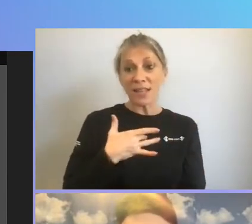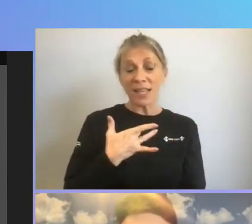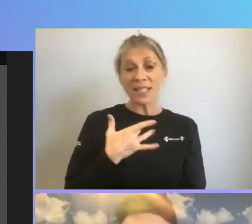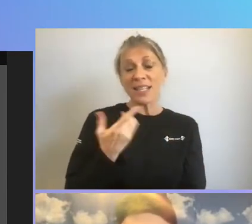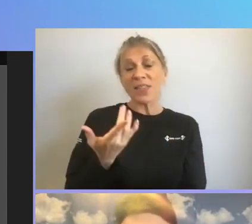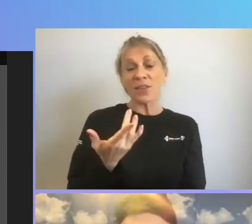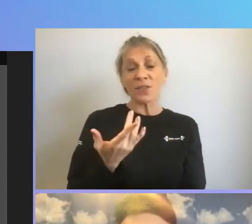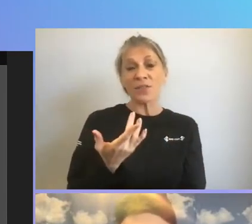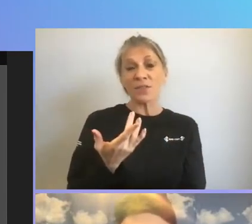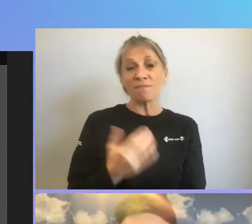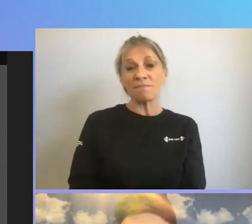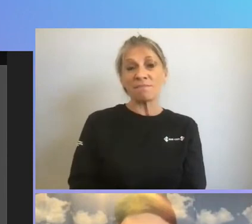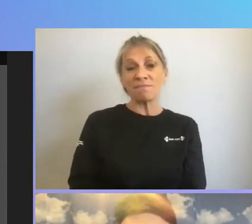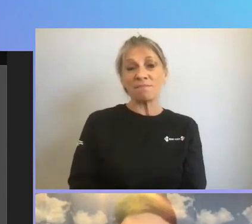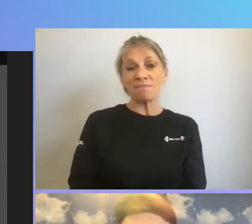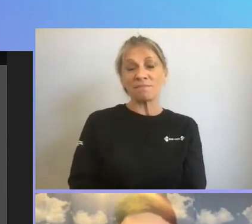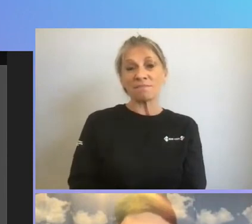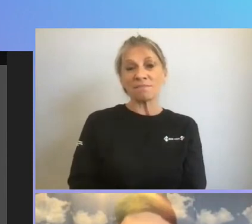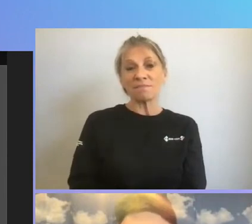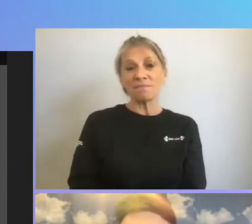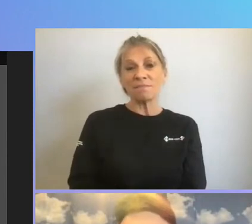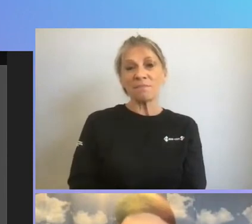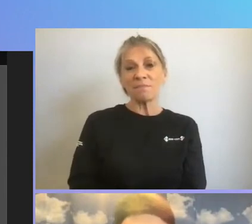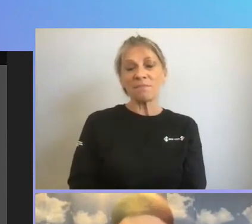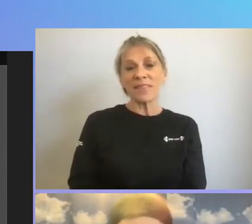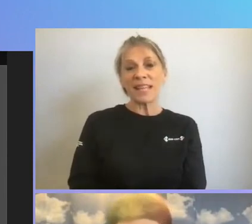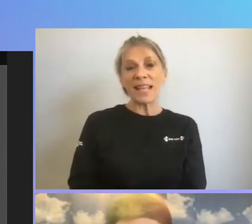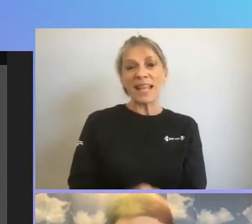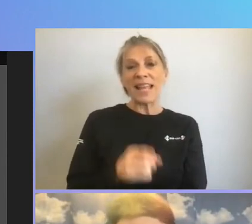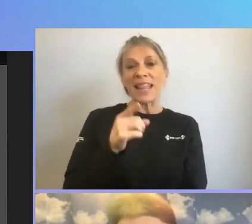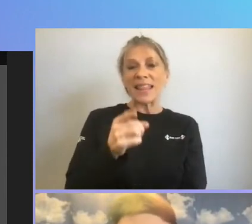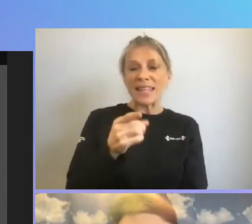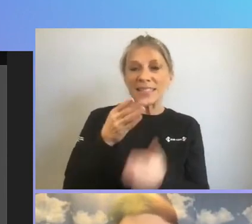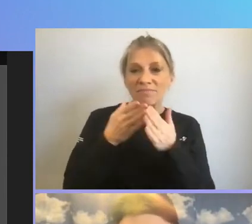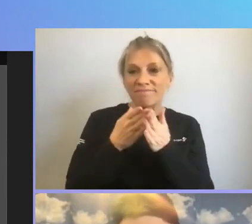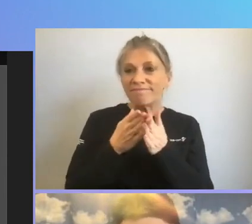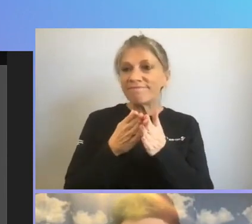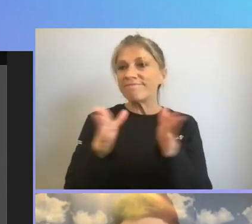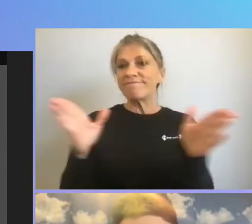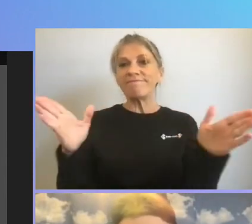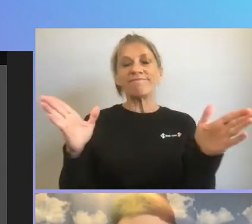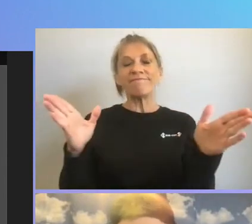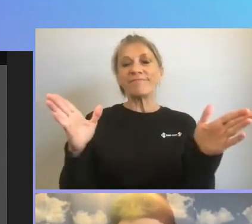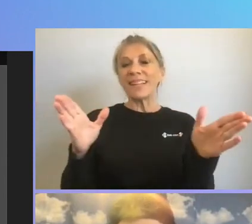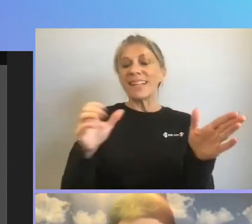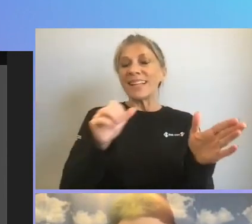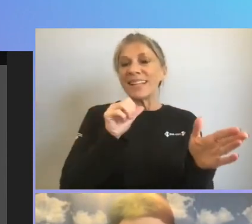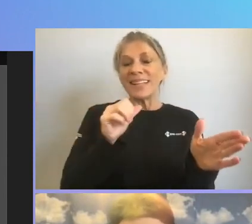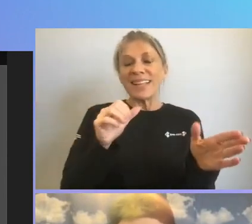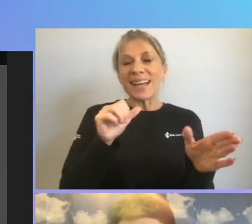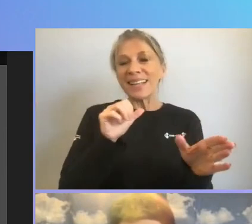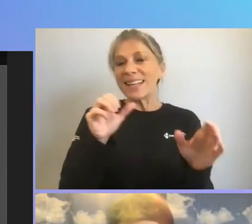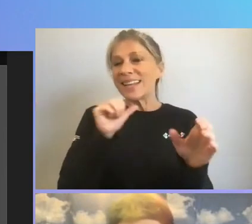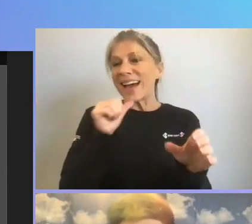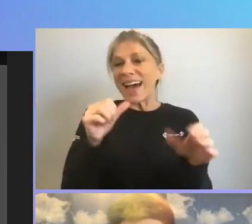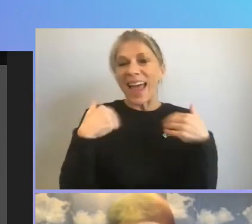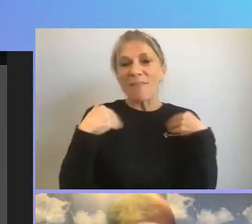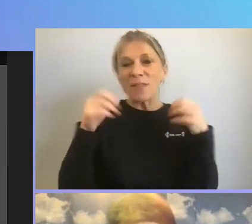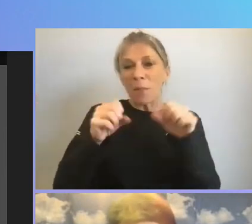this widespread lack of ability